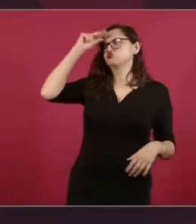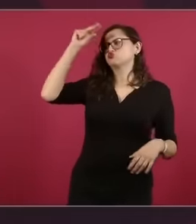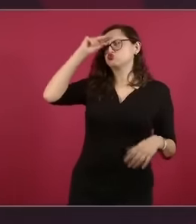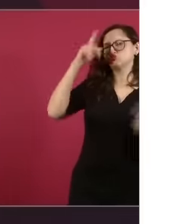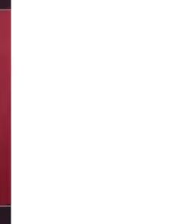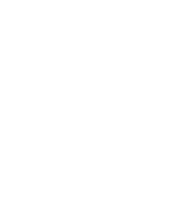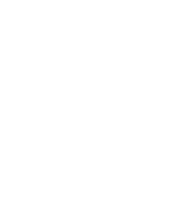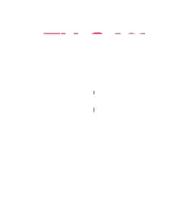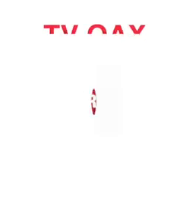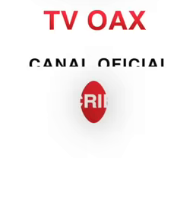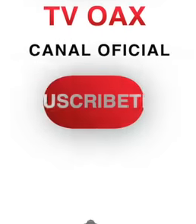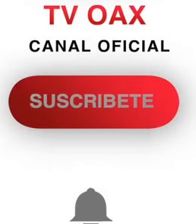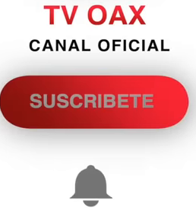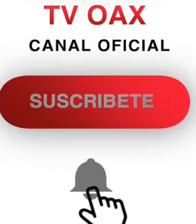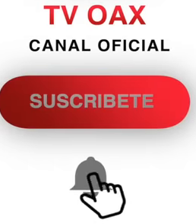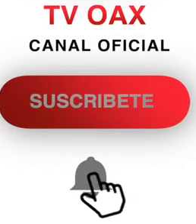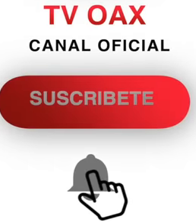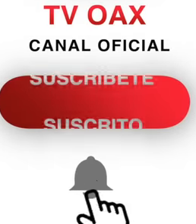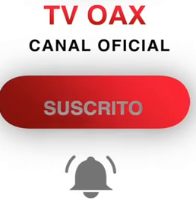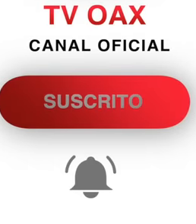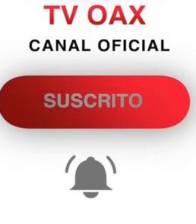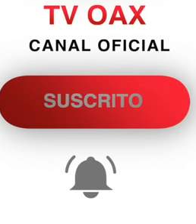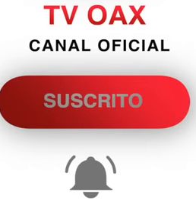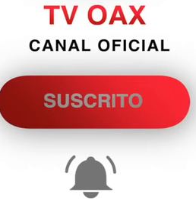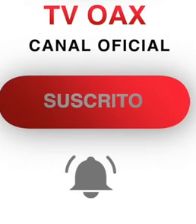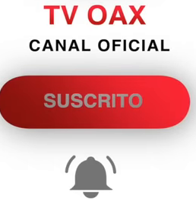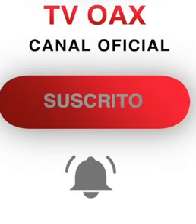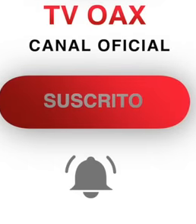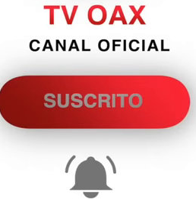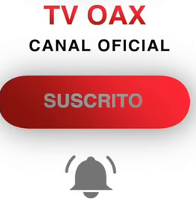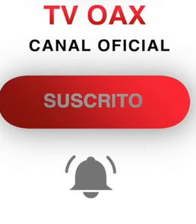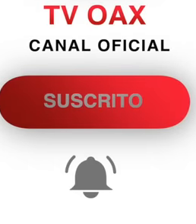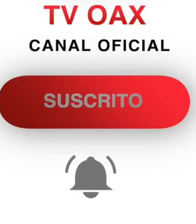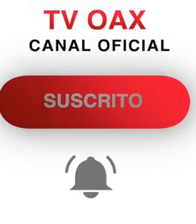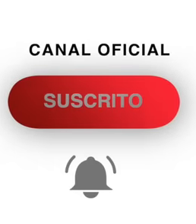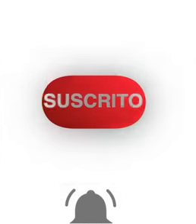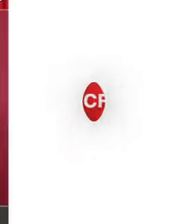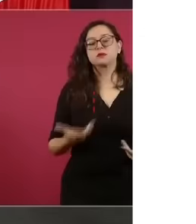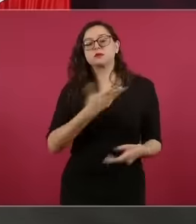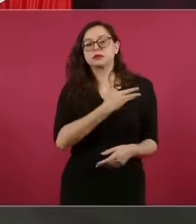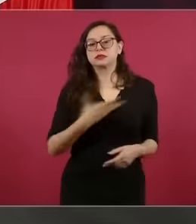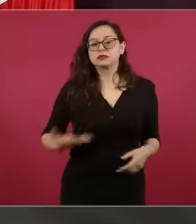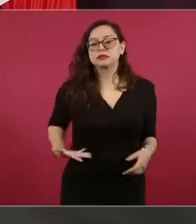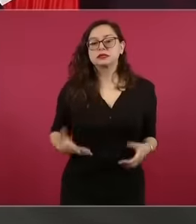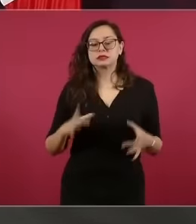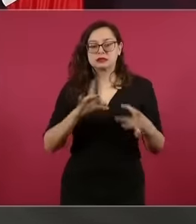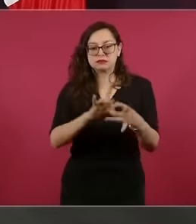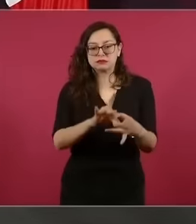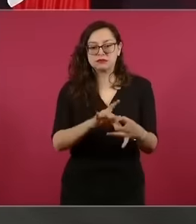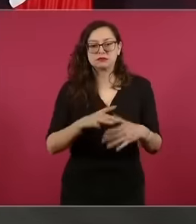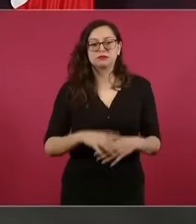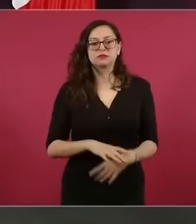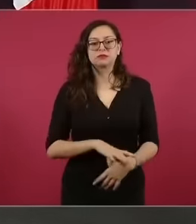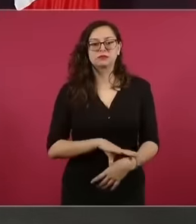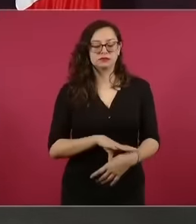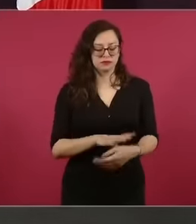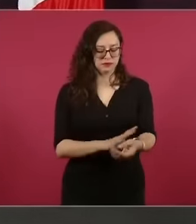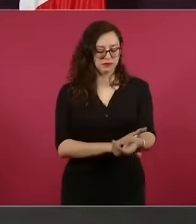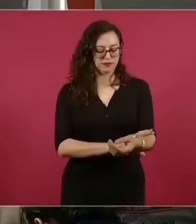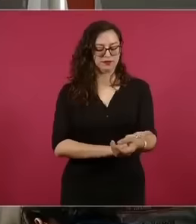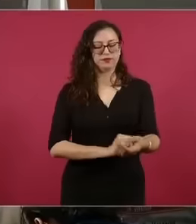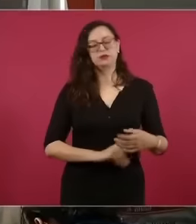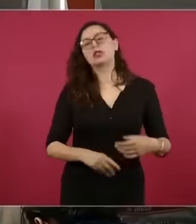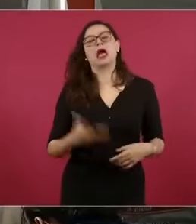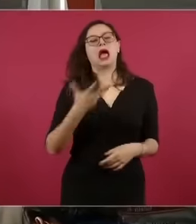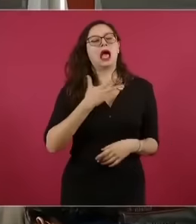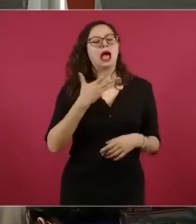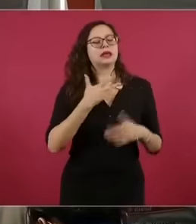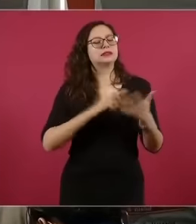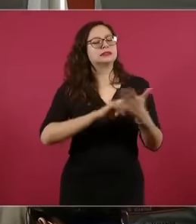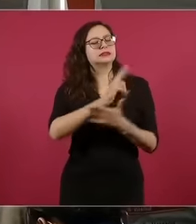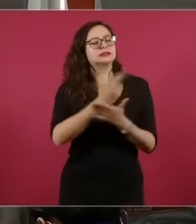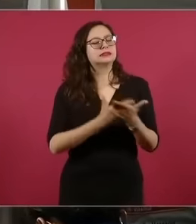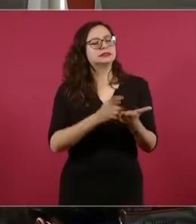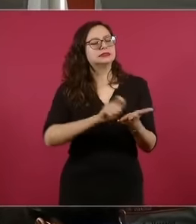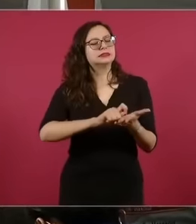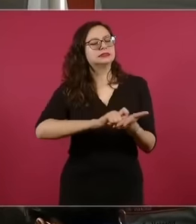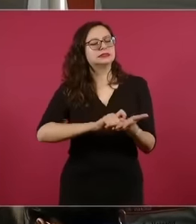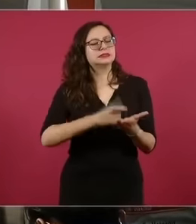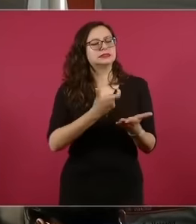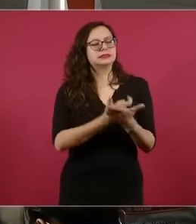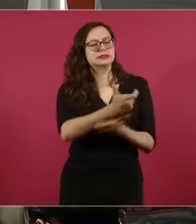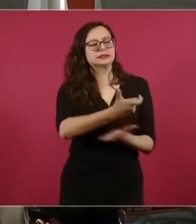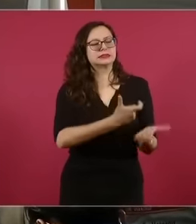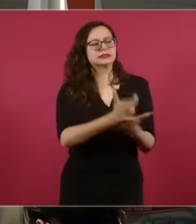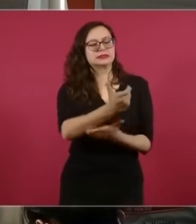to corruption and above all linked to the presidents, the receipts that these